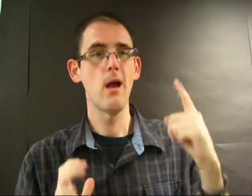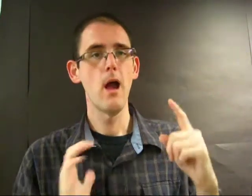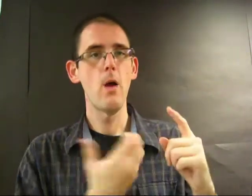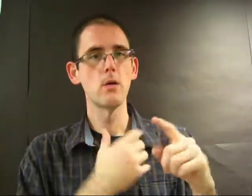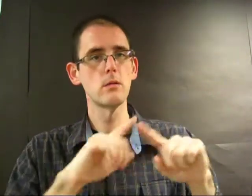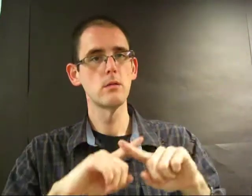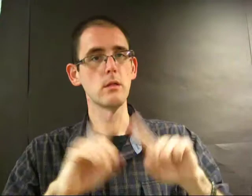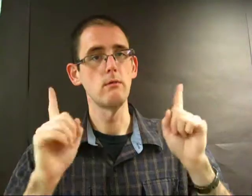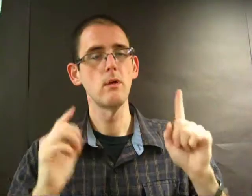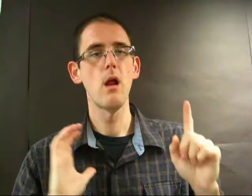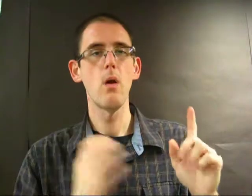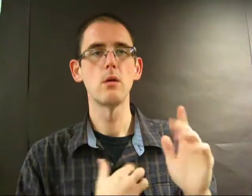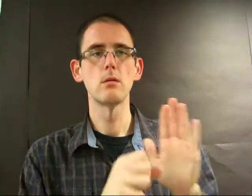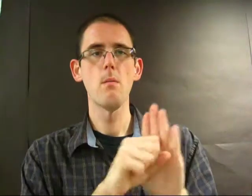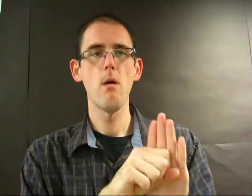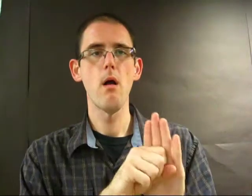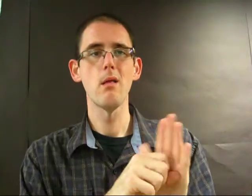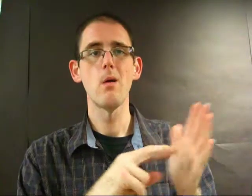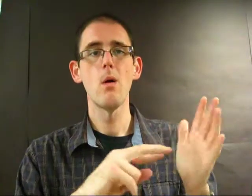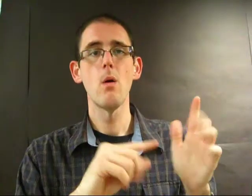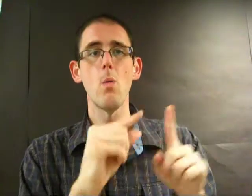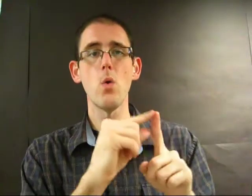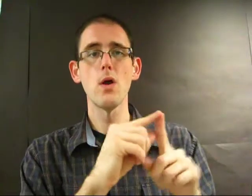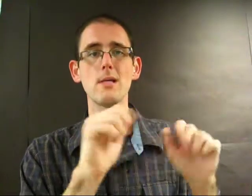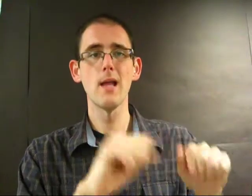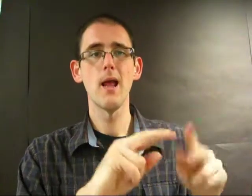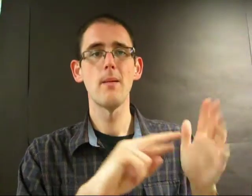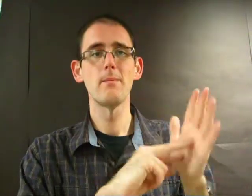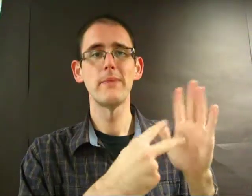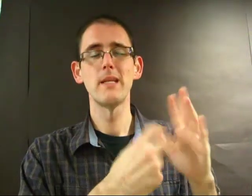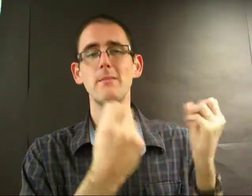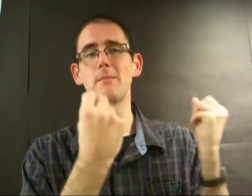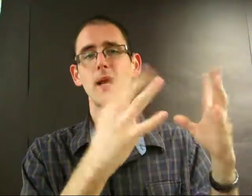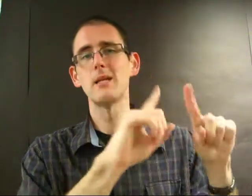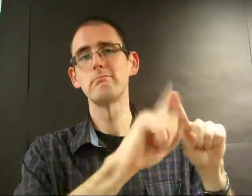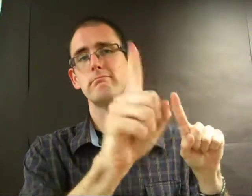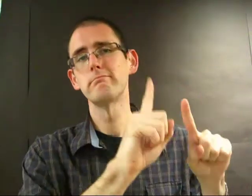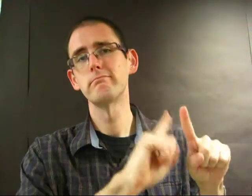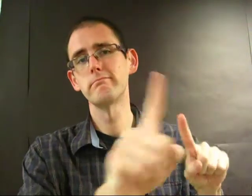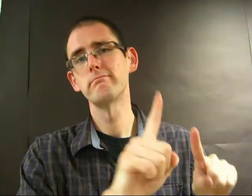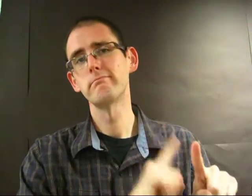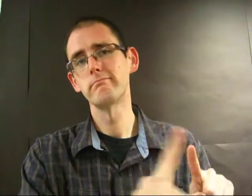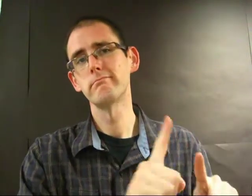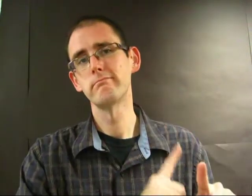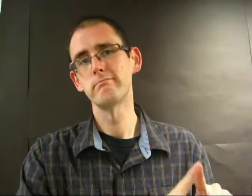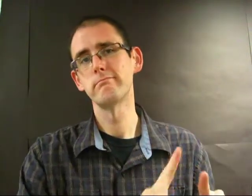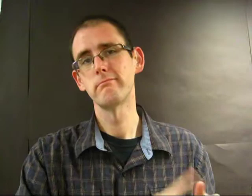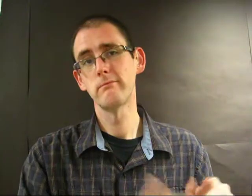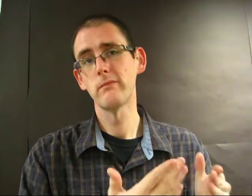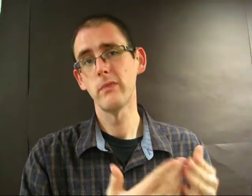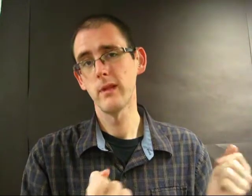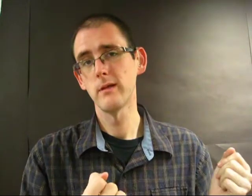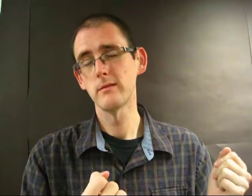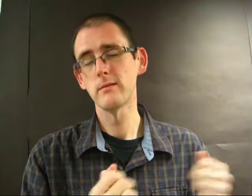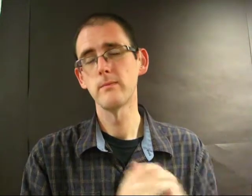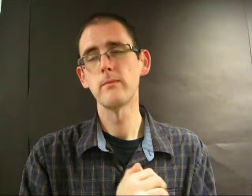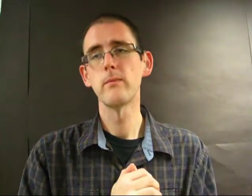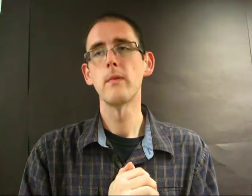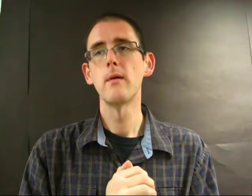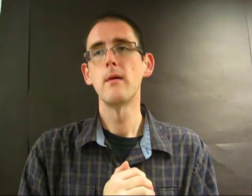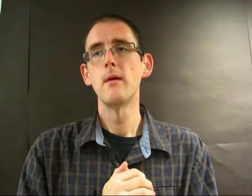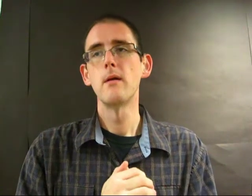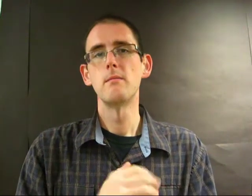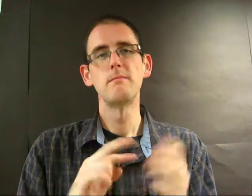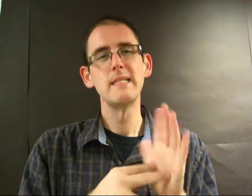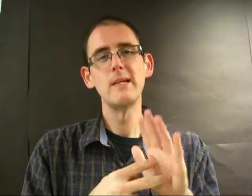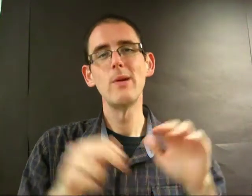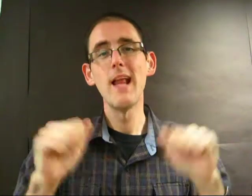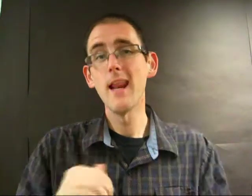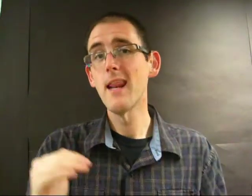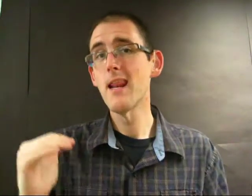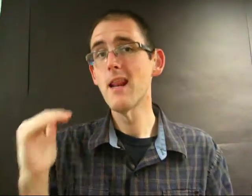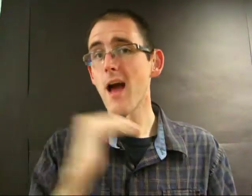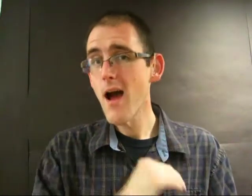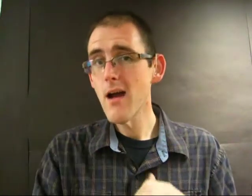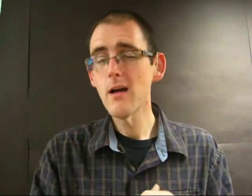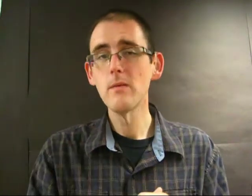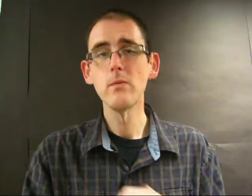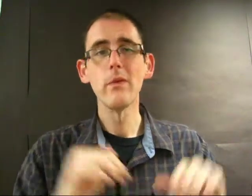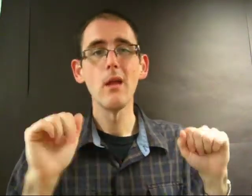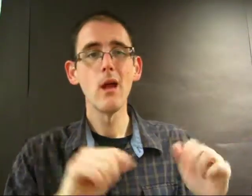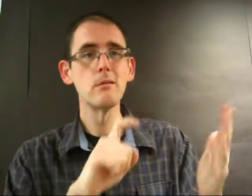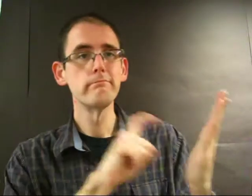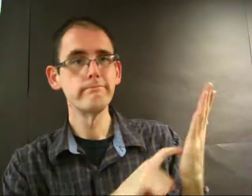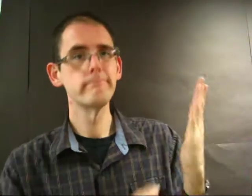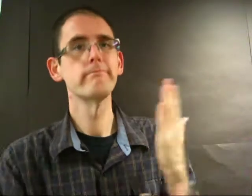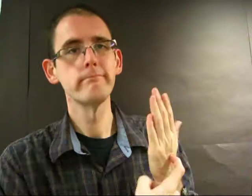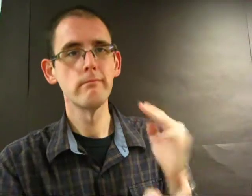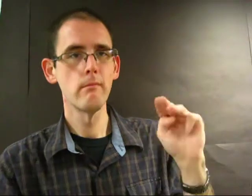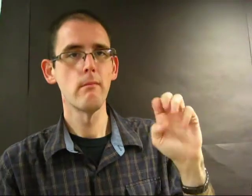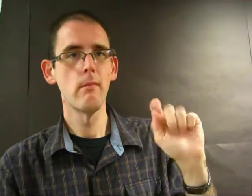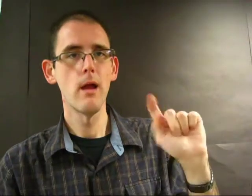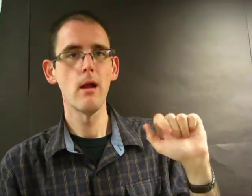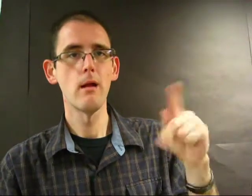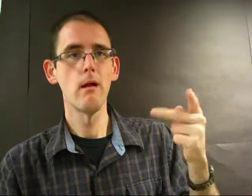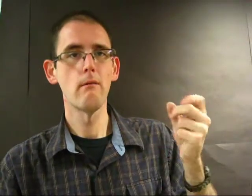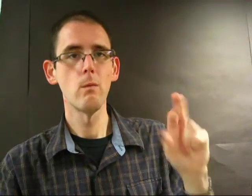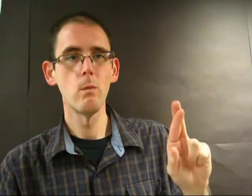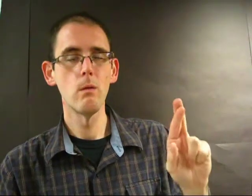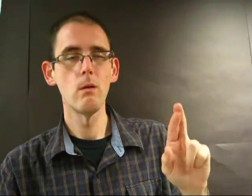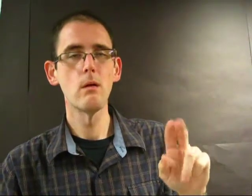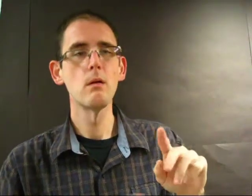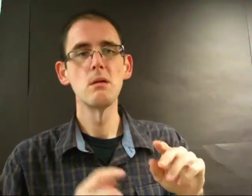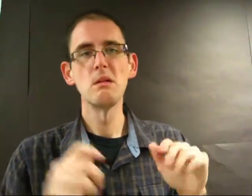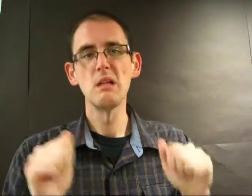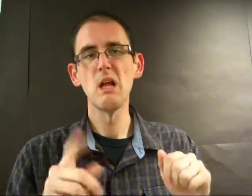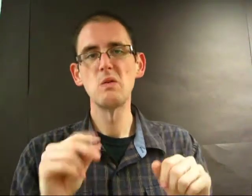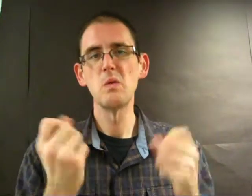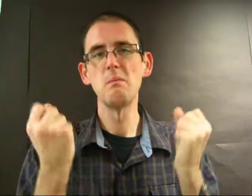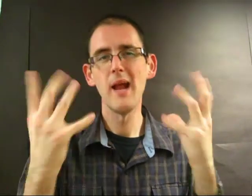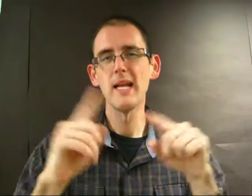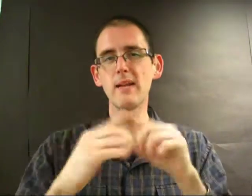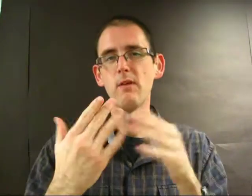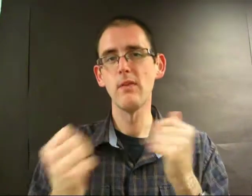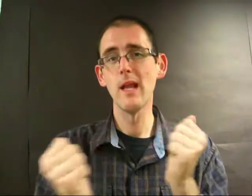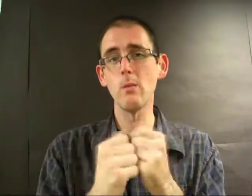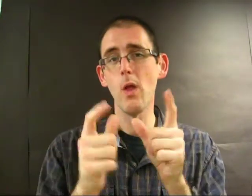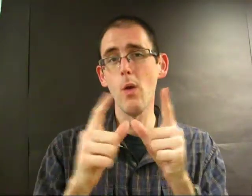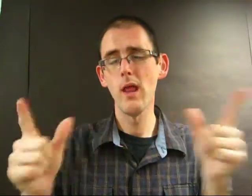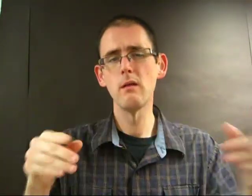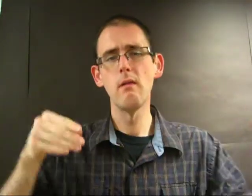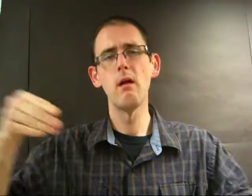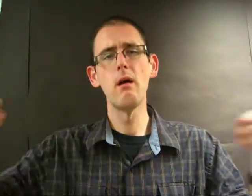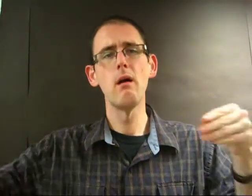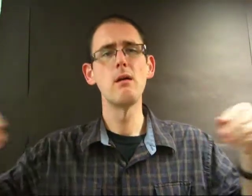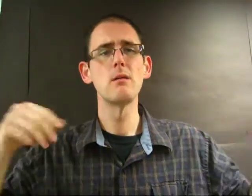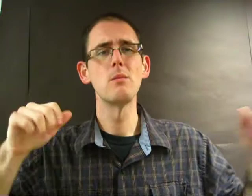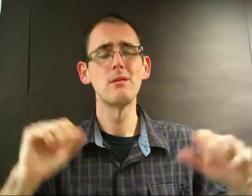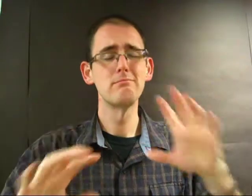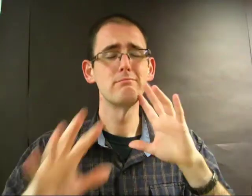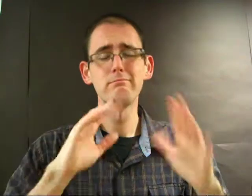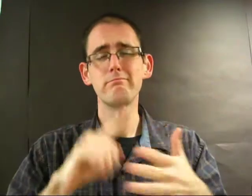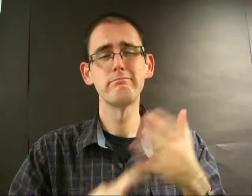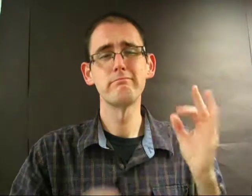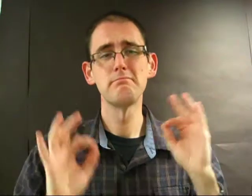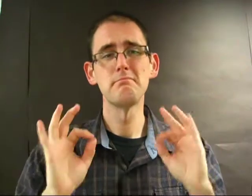Our own language is symbolic; one word can mean many different things. That means we can lie and use metaphors -- it's very flexible.